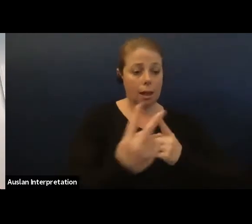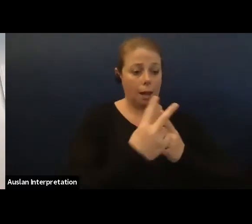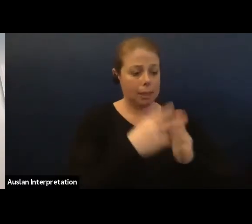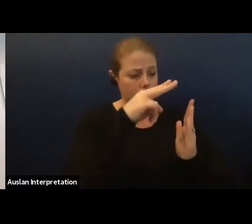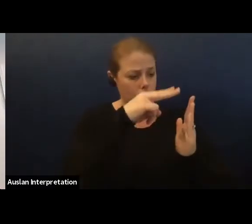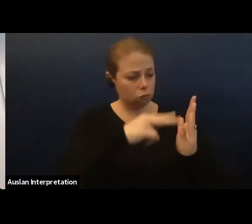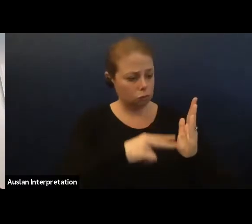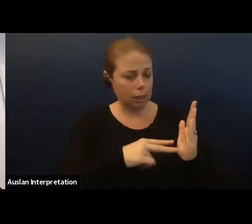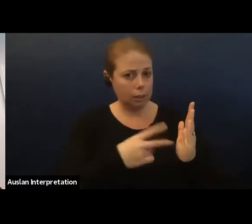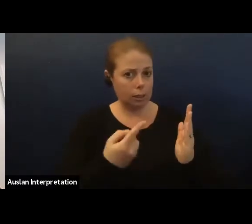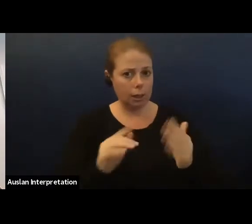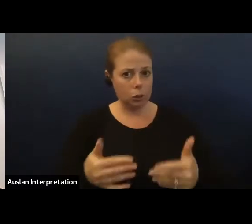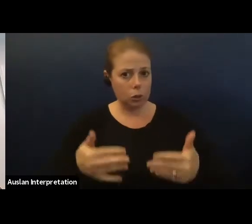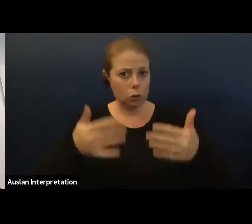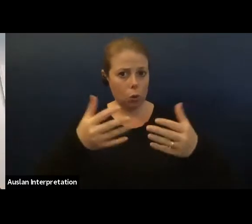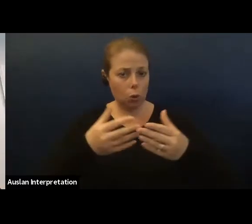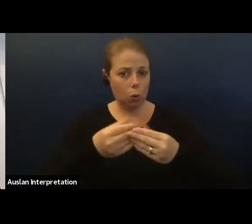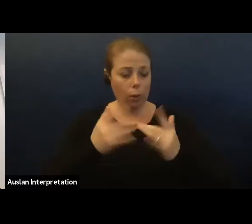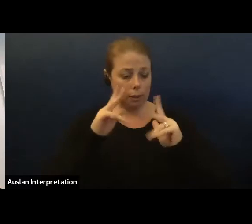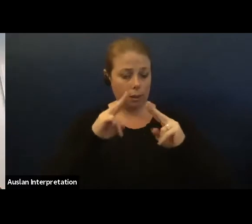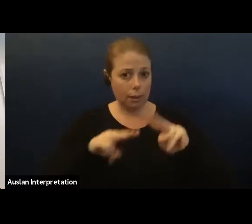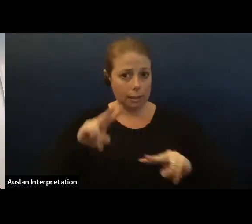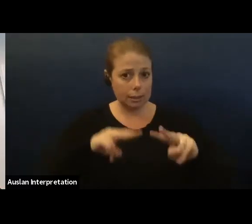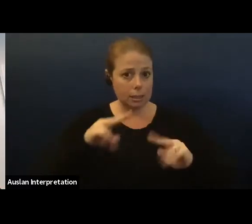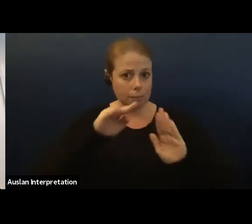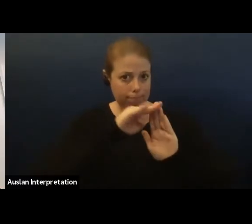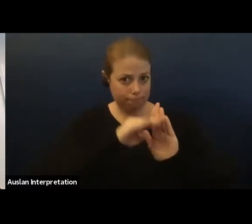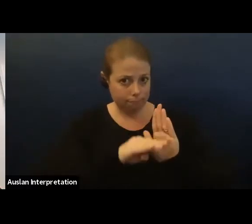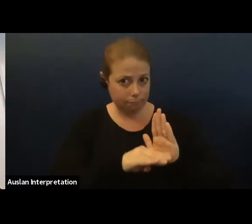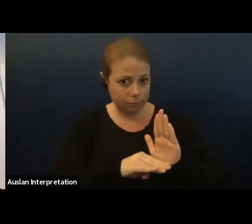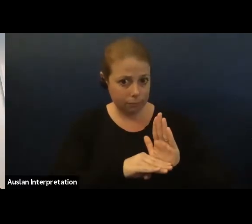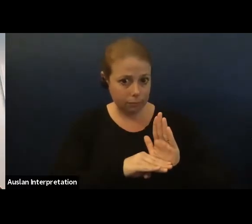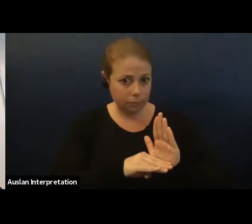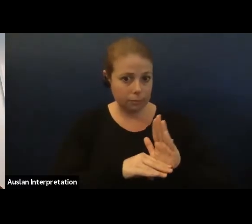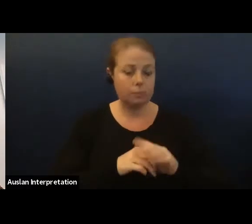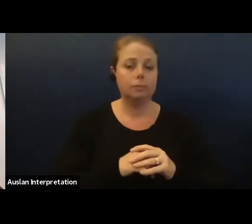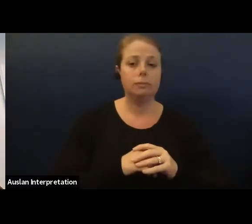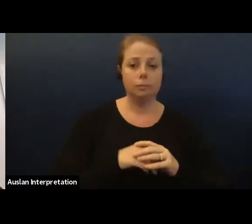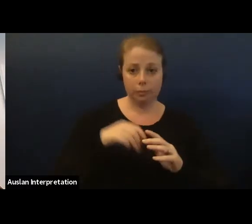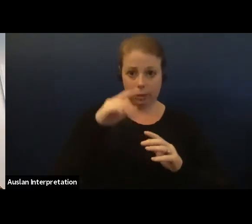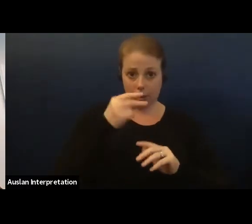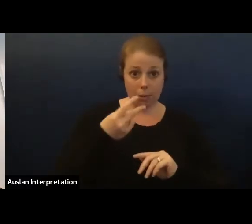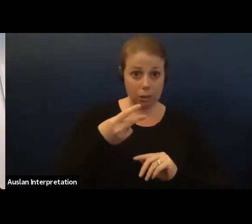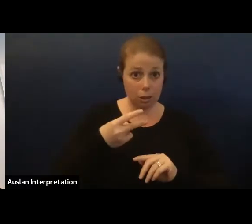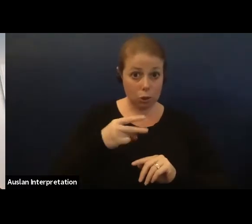Peers will assess anywhere between 20 to 130 applications depending on the arts practice